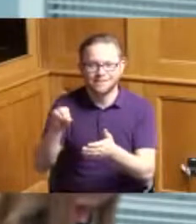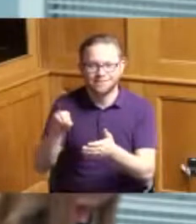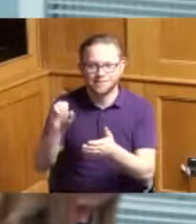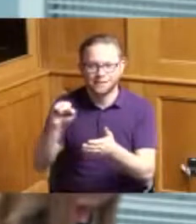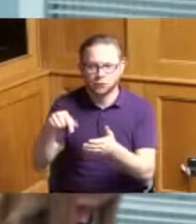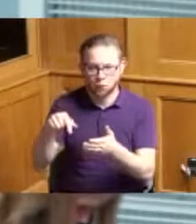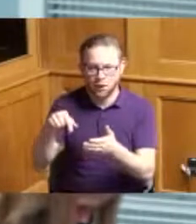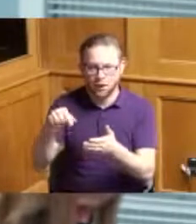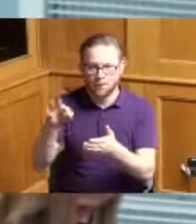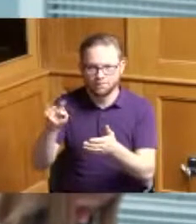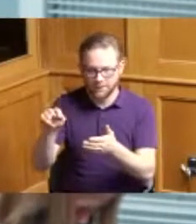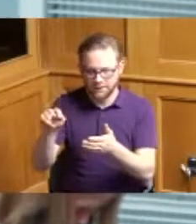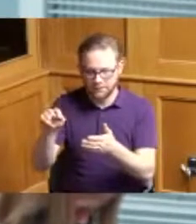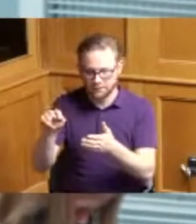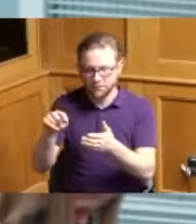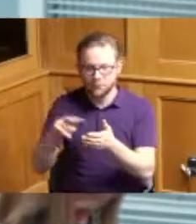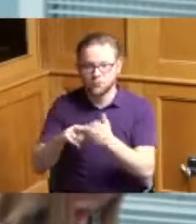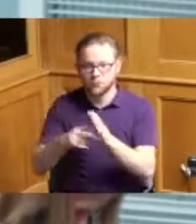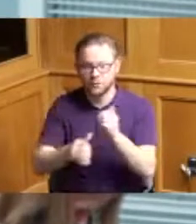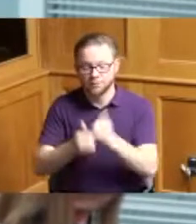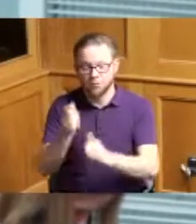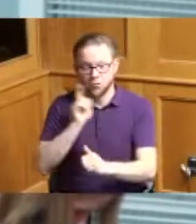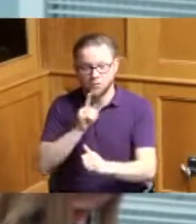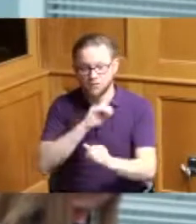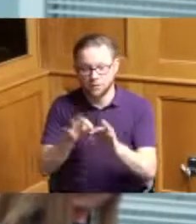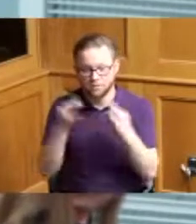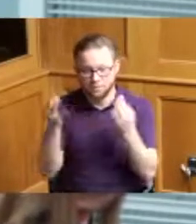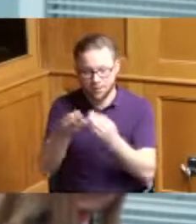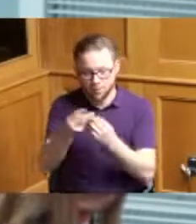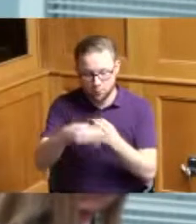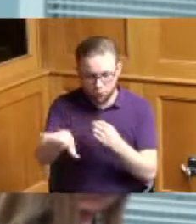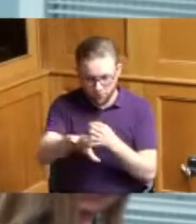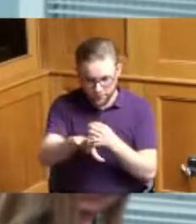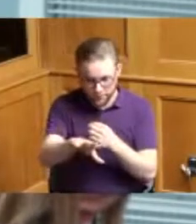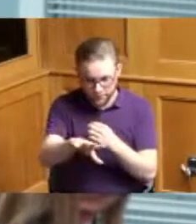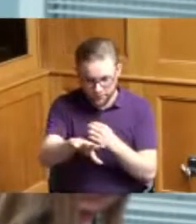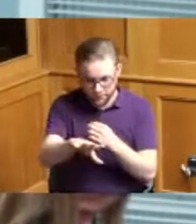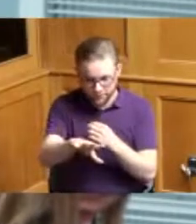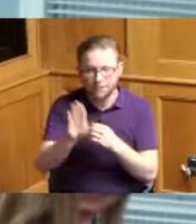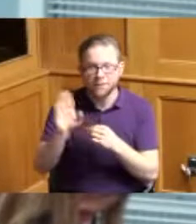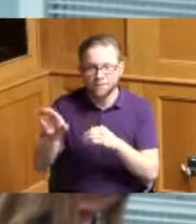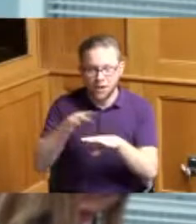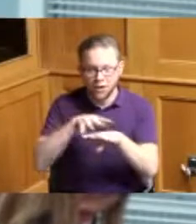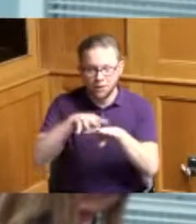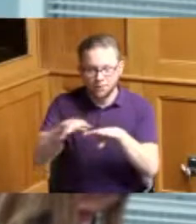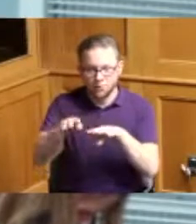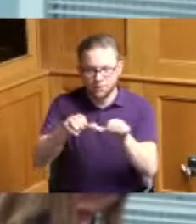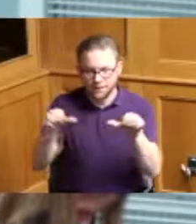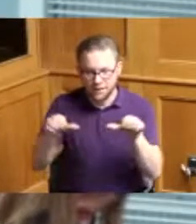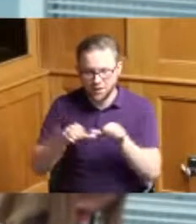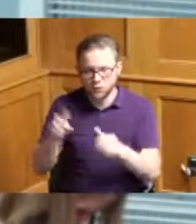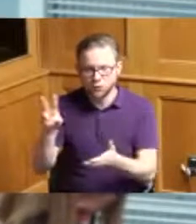so majority of the single-family residential properties in the MSD service area have 2,370